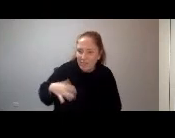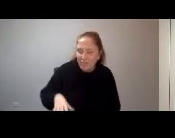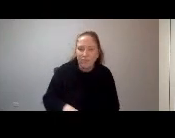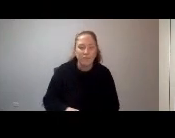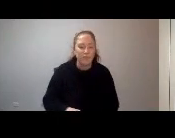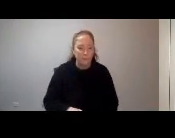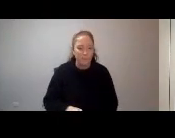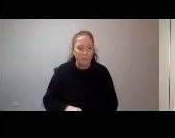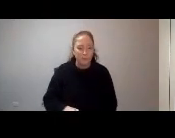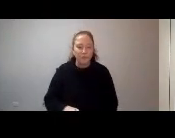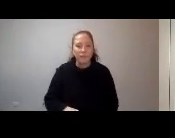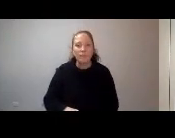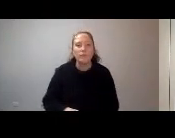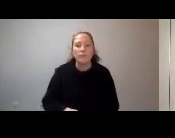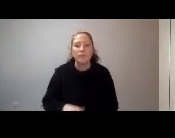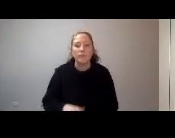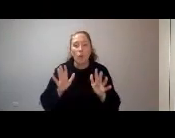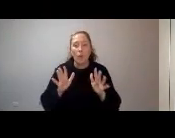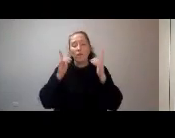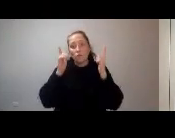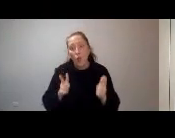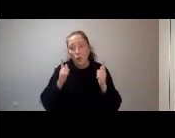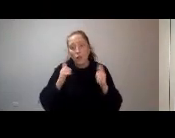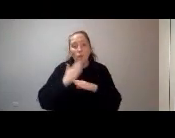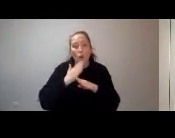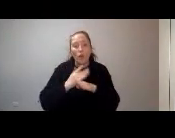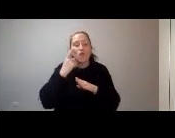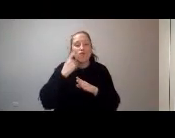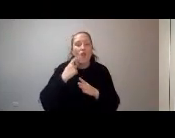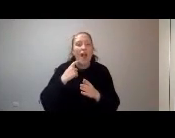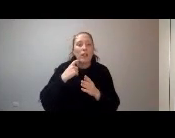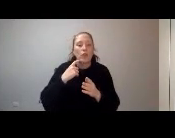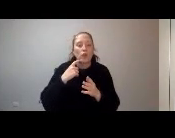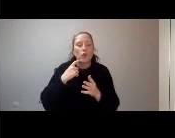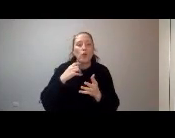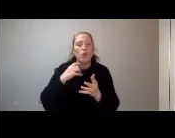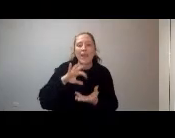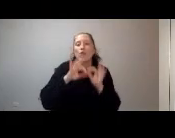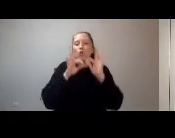trying to translate quality of life domains for people with intellectual disabilities